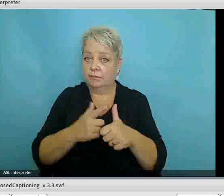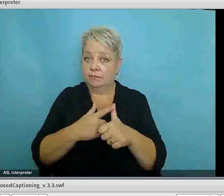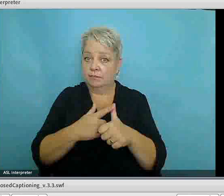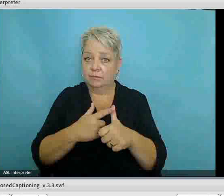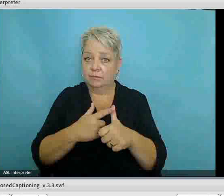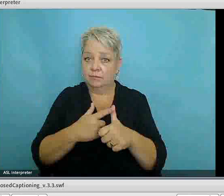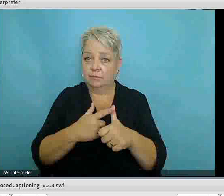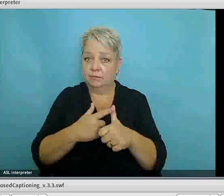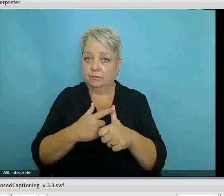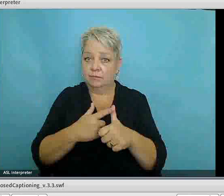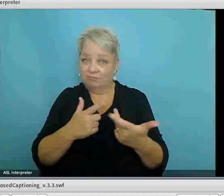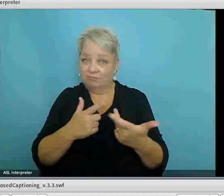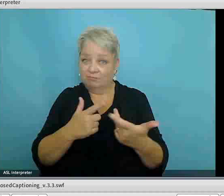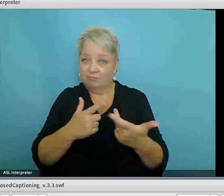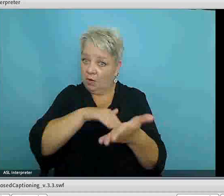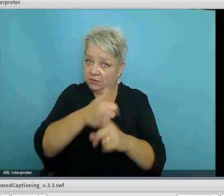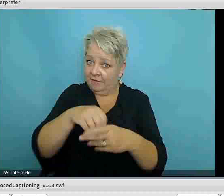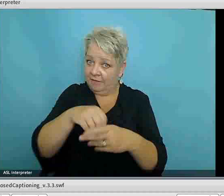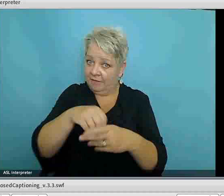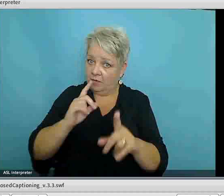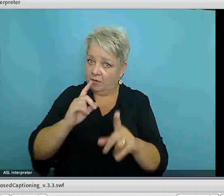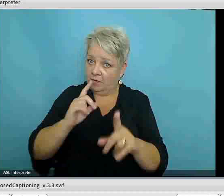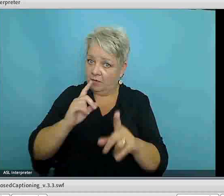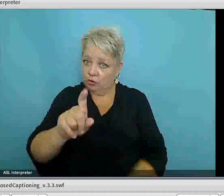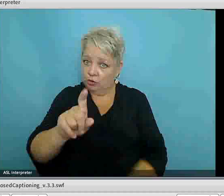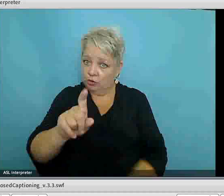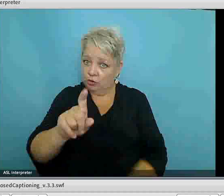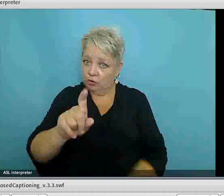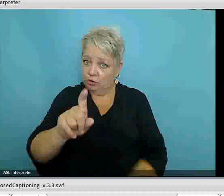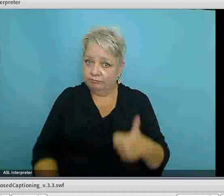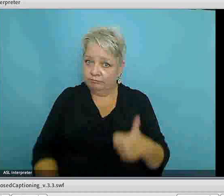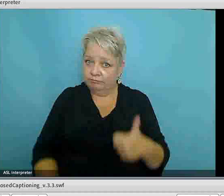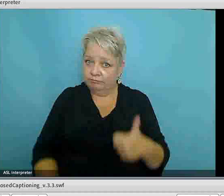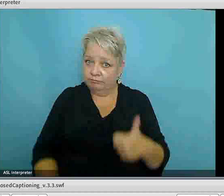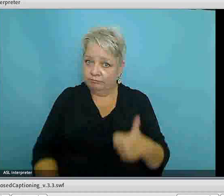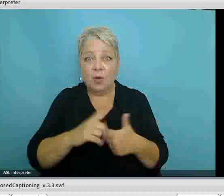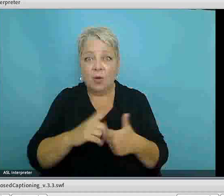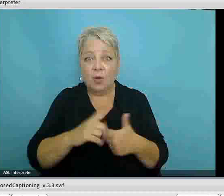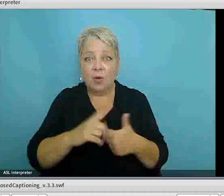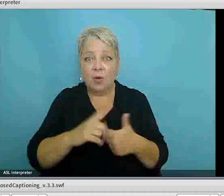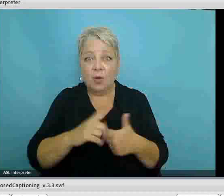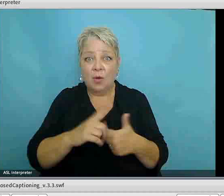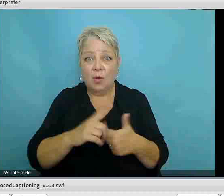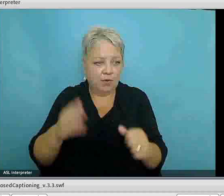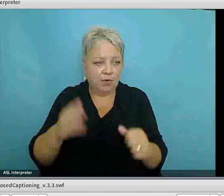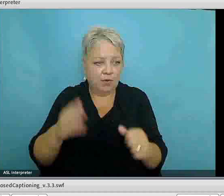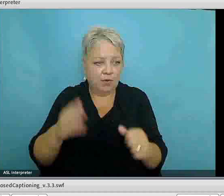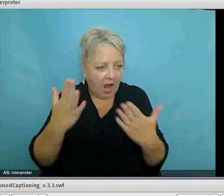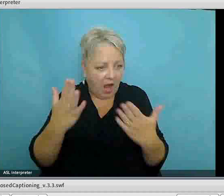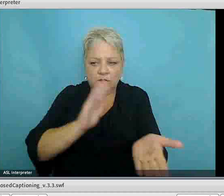We want -- we want providers, important providers, to participate in this program so that members